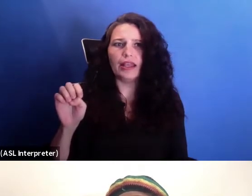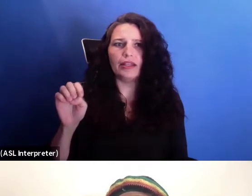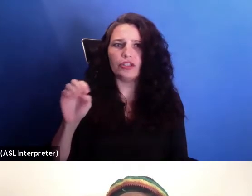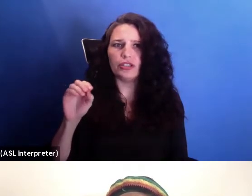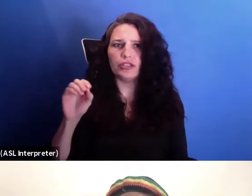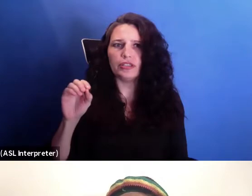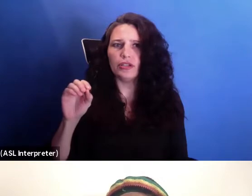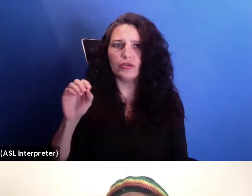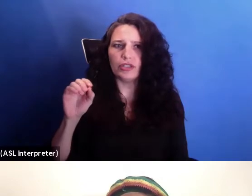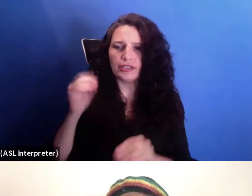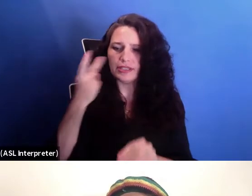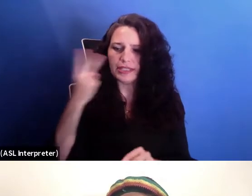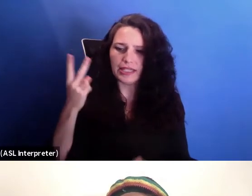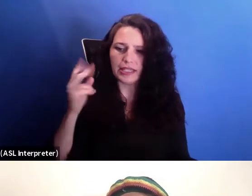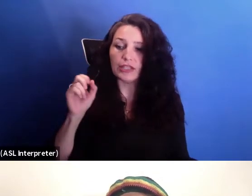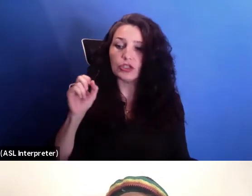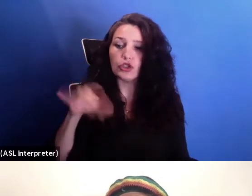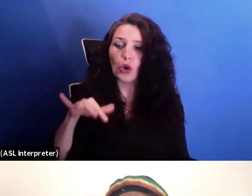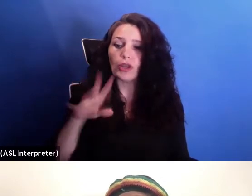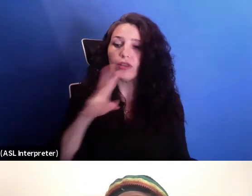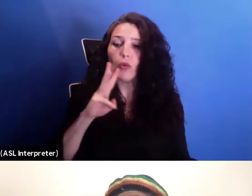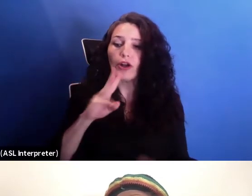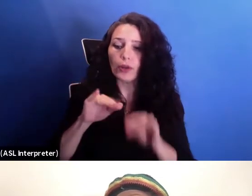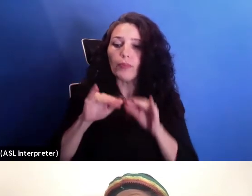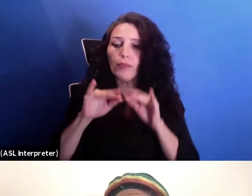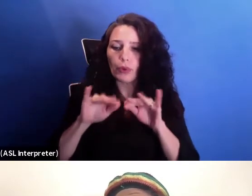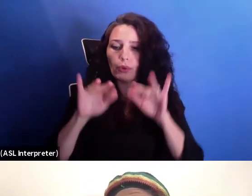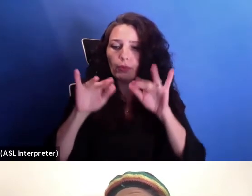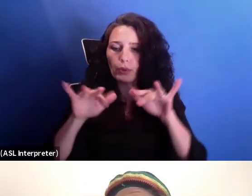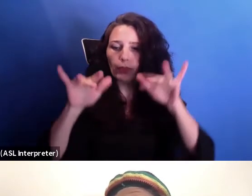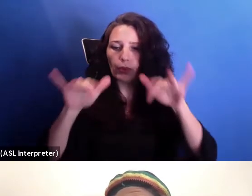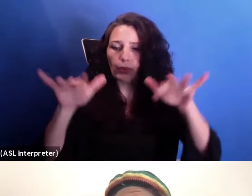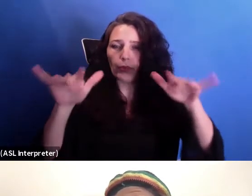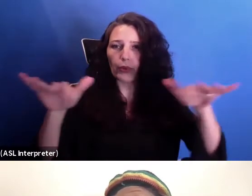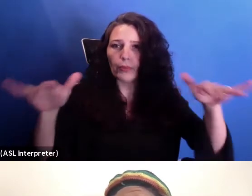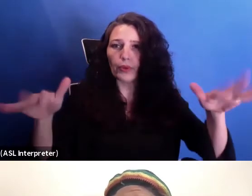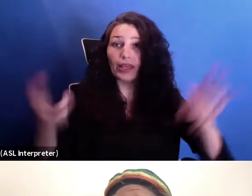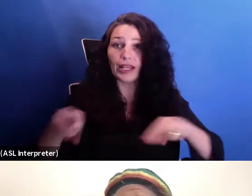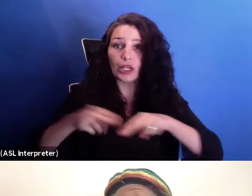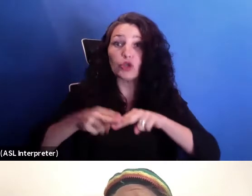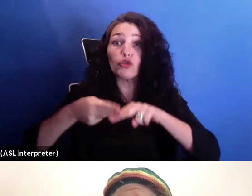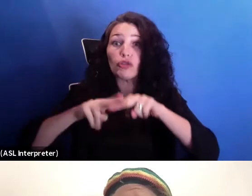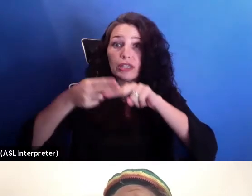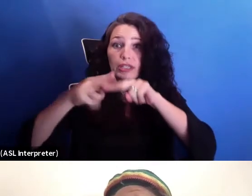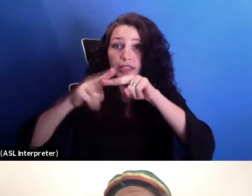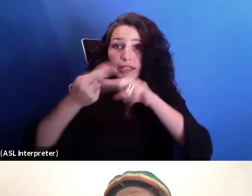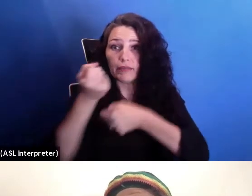and the community can increasingly gather and this larger movement being built. That kind of ripples outward from that.